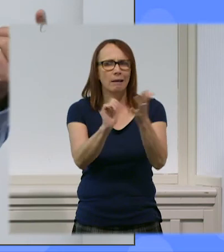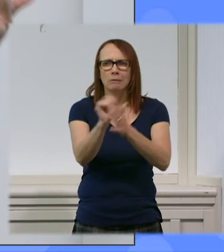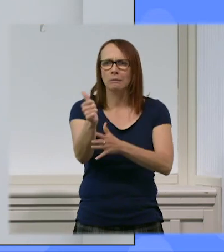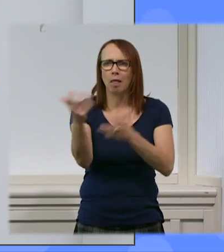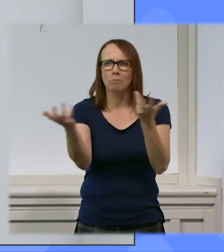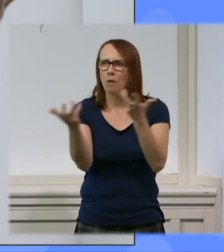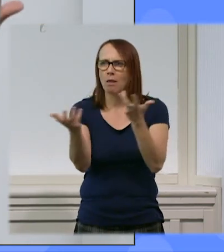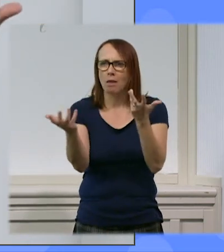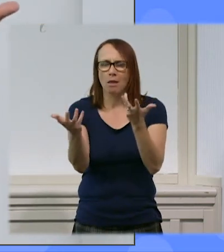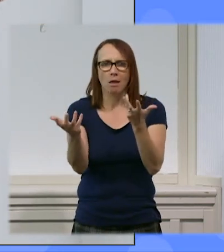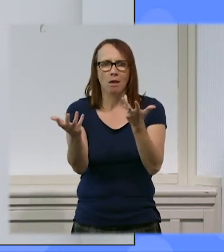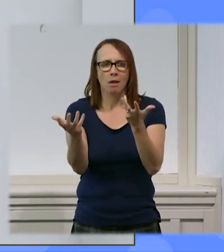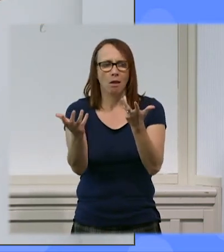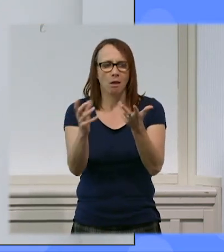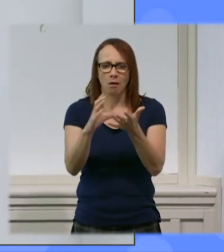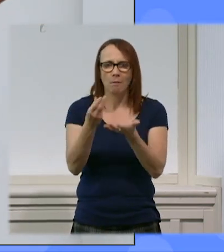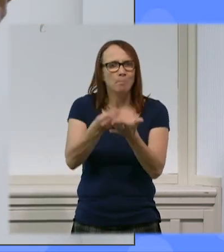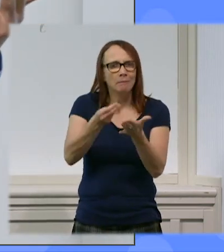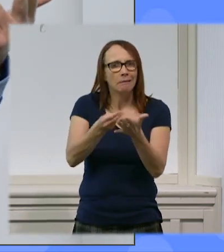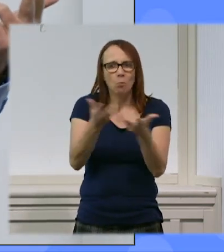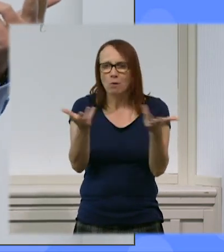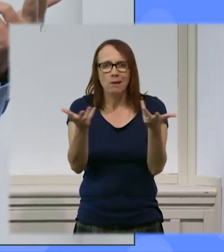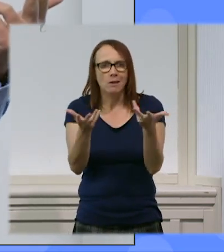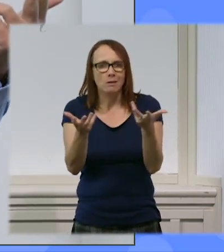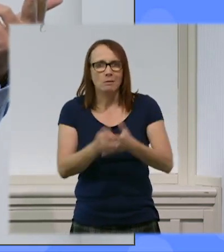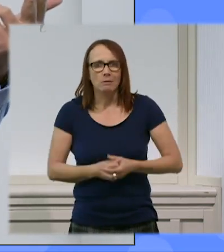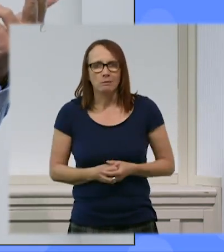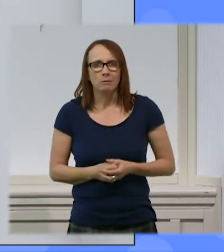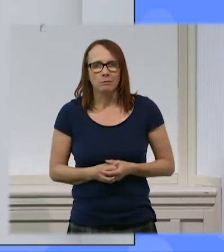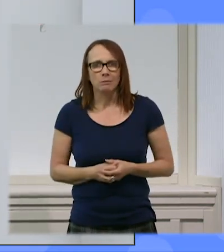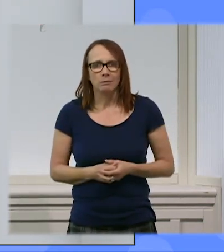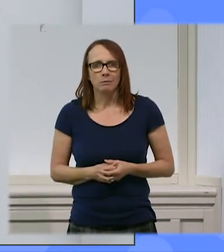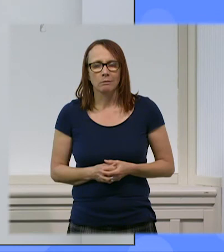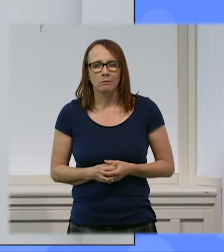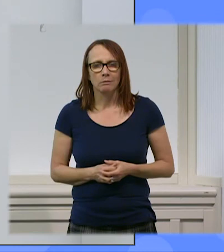the funding and money to deliver some of this stuff but it also depends on the